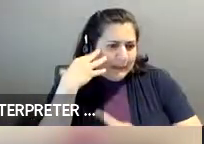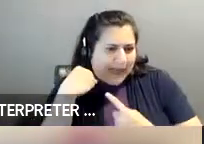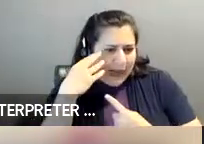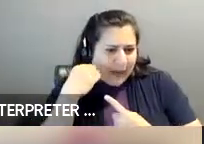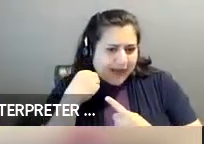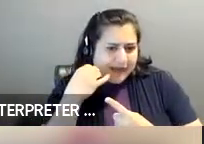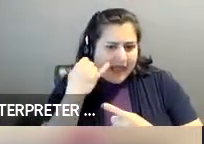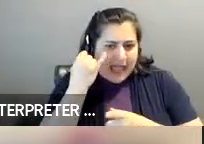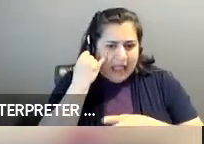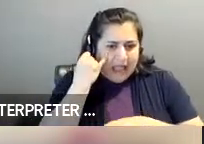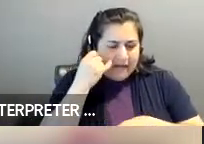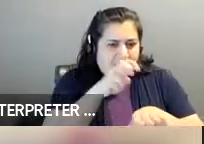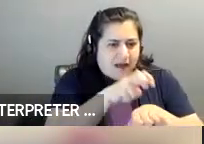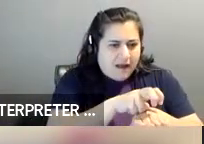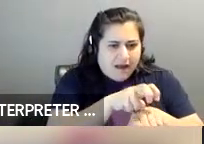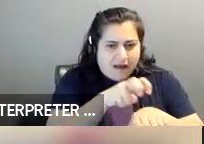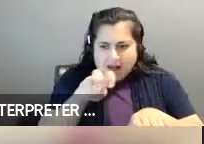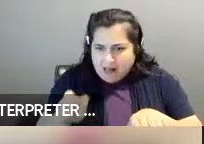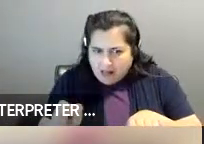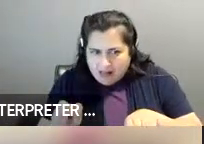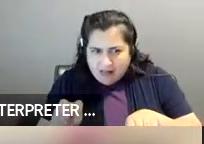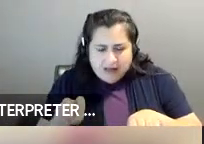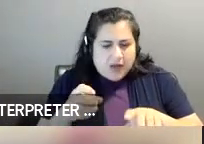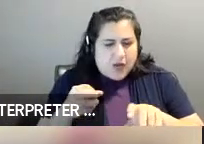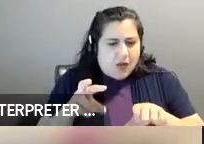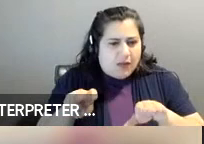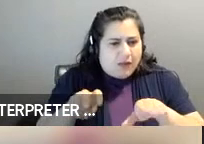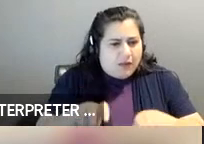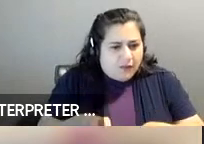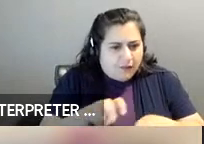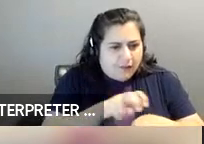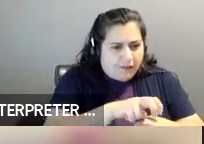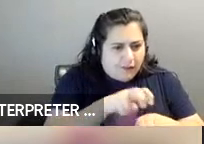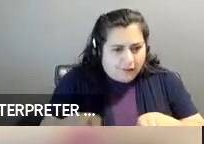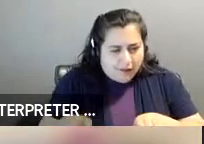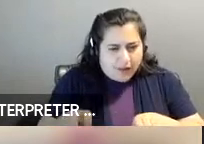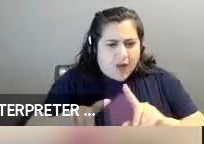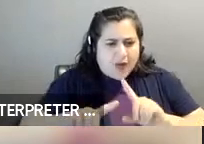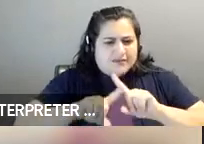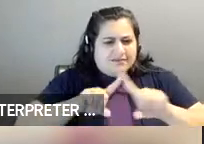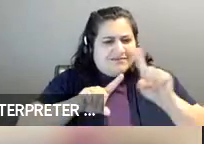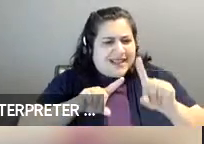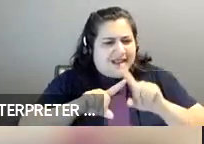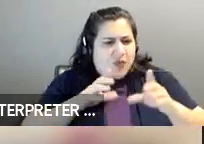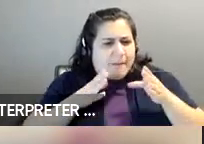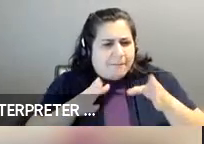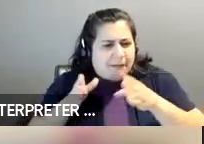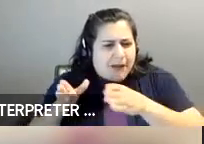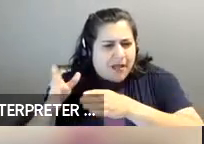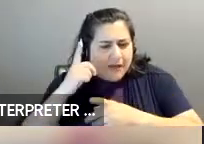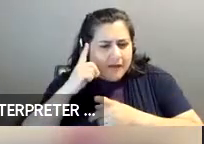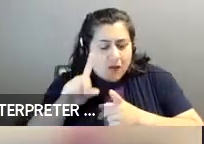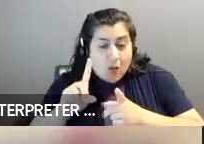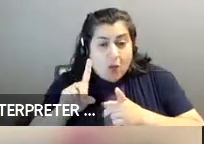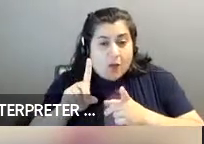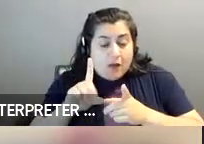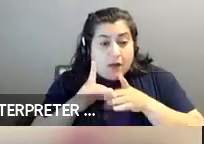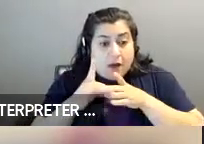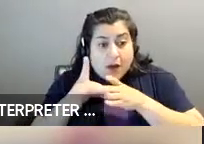seat heights using various methods to guide us to recommend height -- to a recommended height.